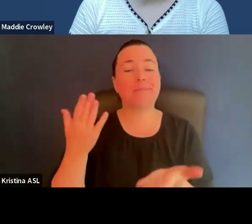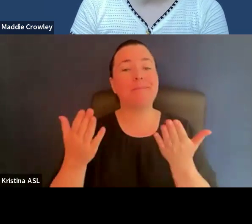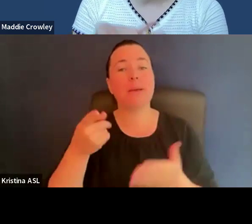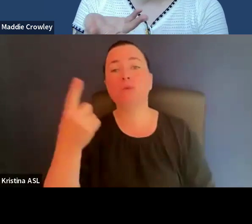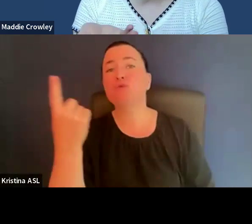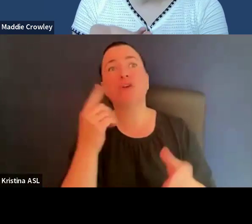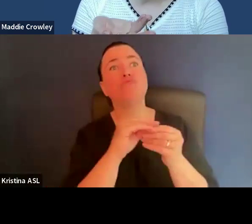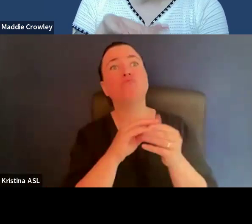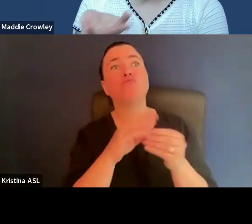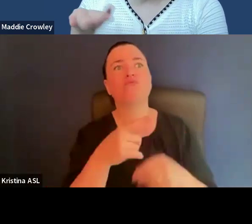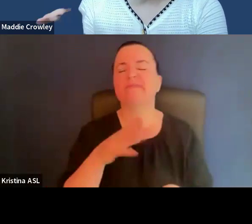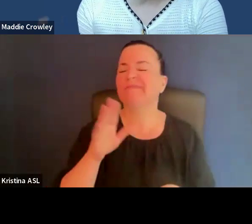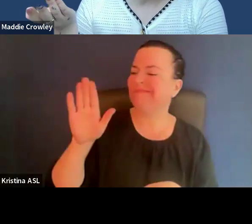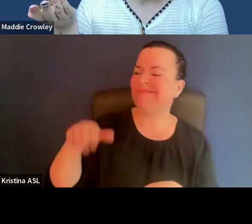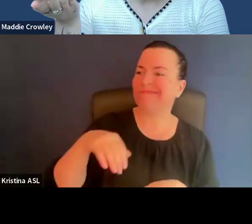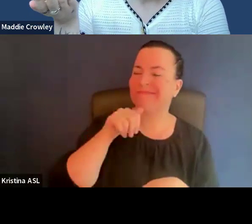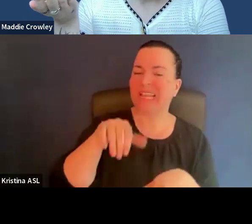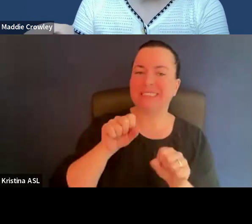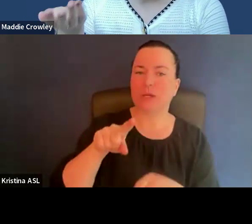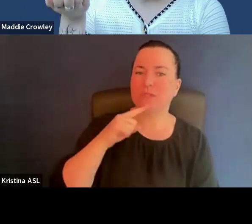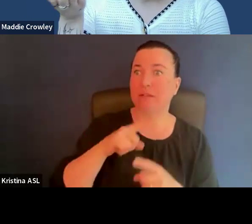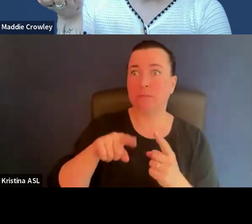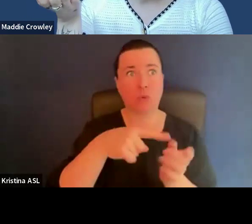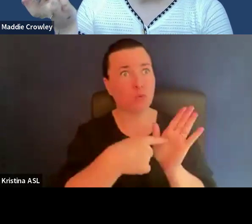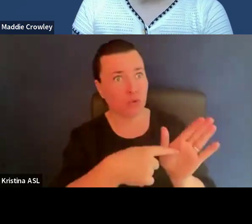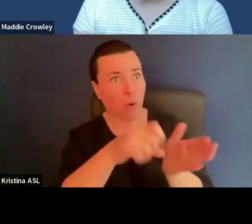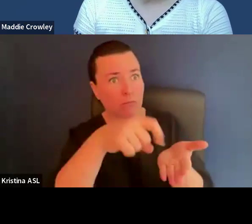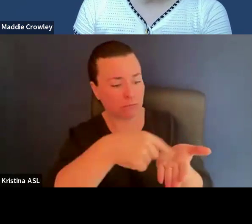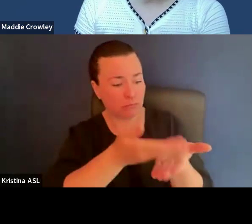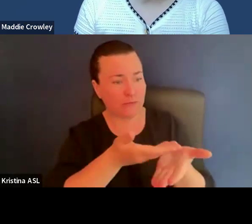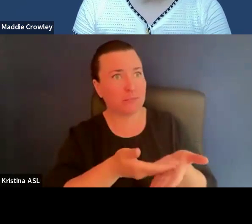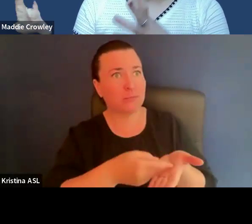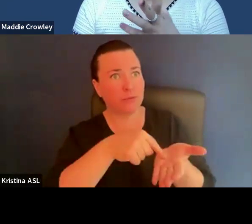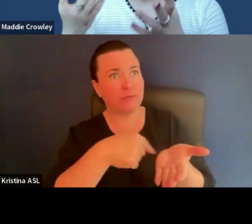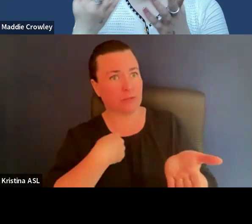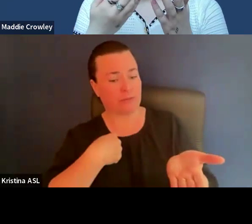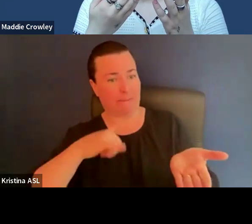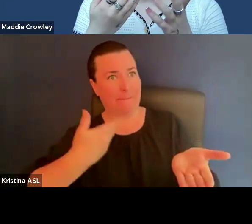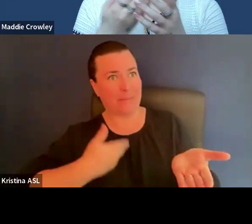but if you show that, yes, this is who I am, this is what I need, and here has been our communication